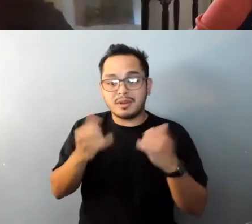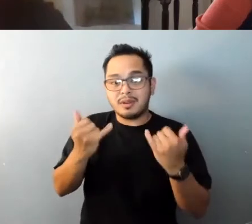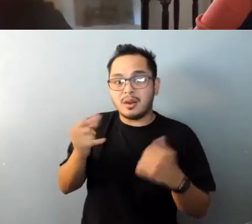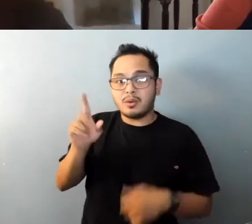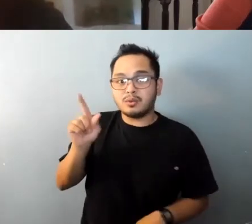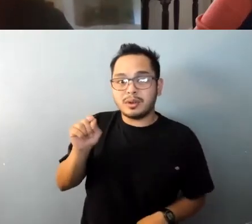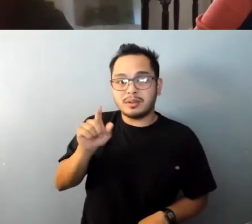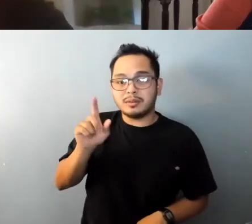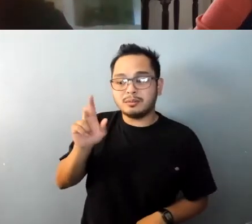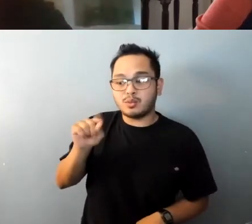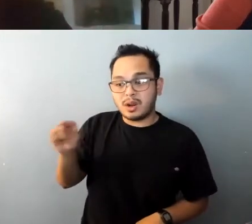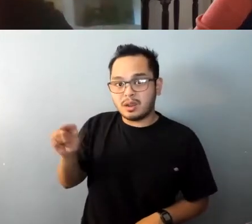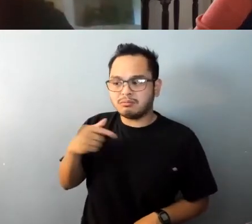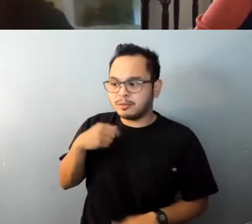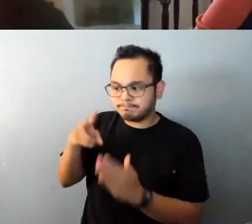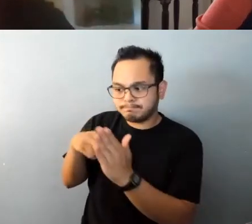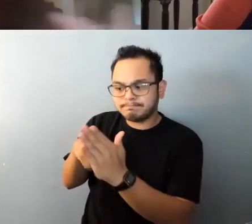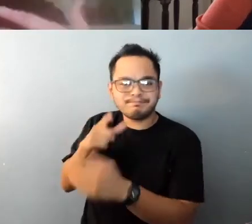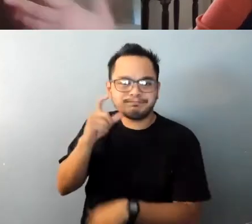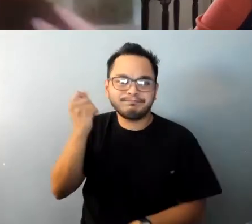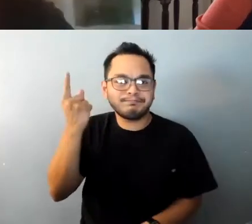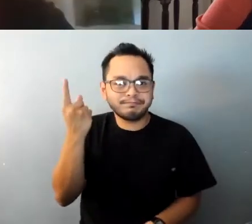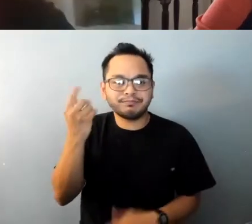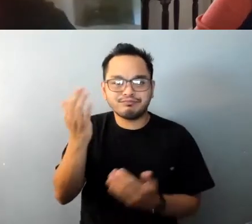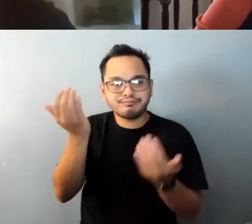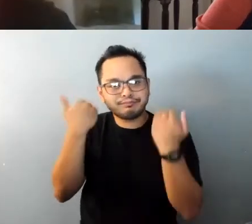and is a much more careful reading later on.